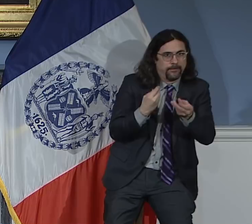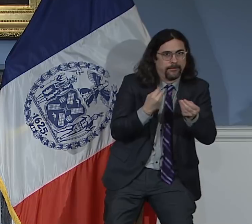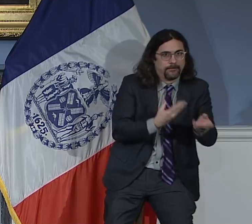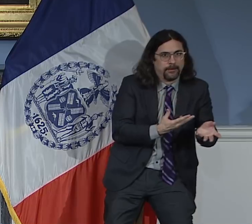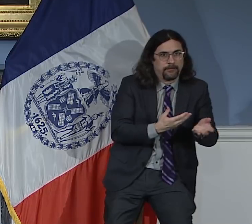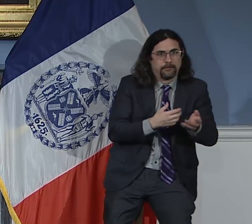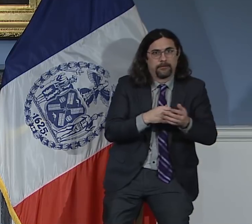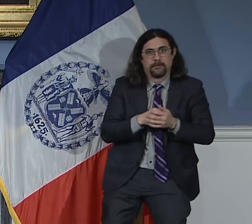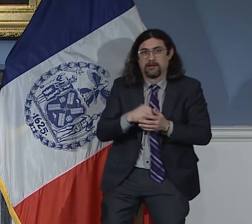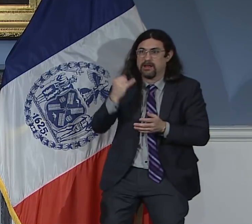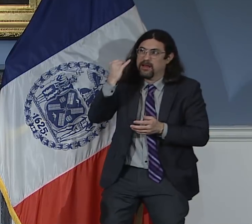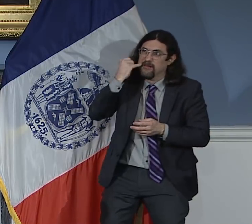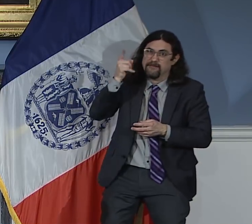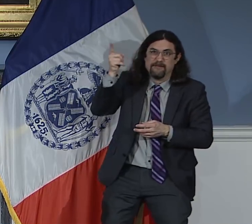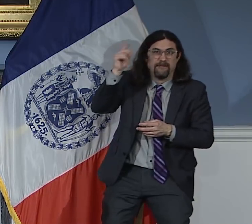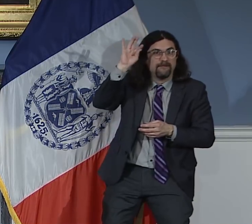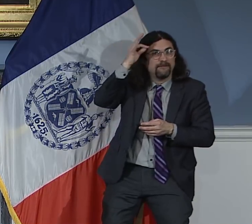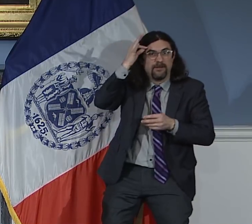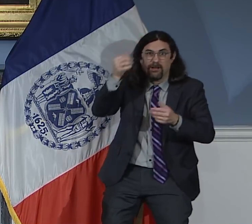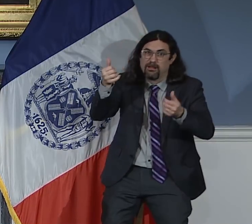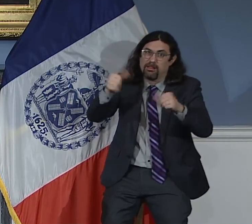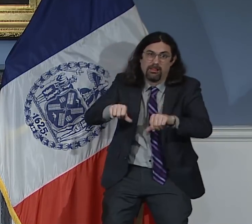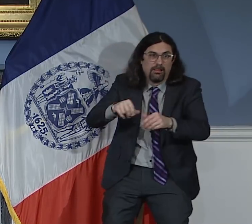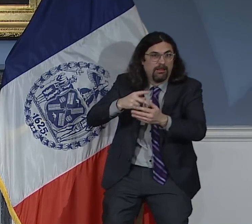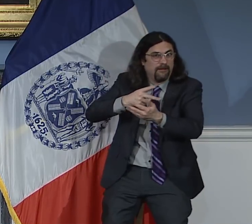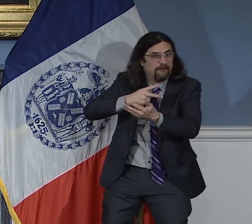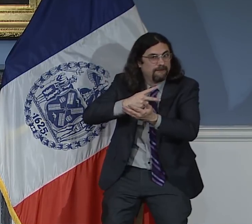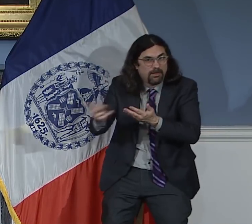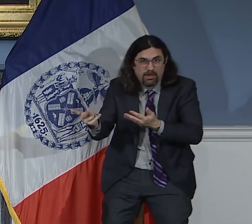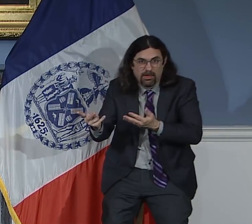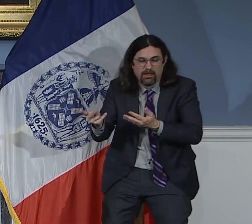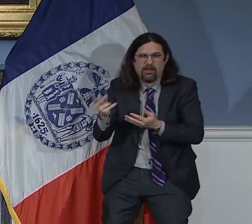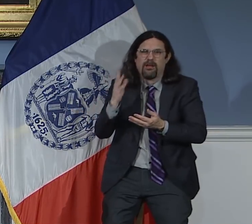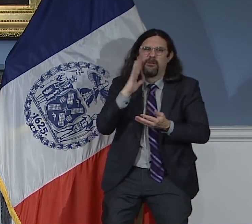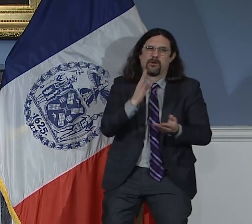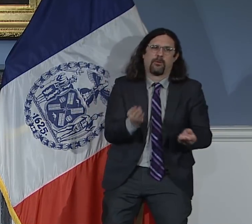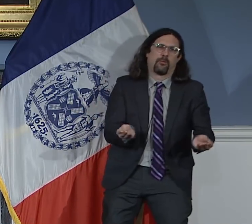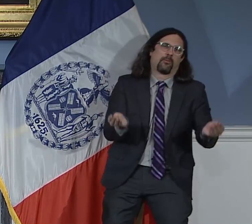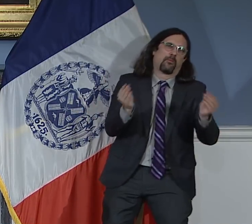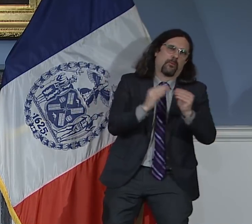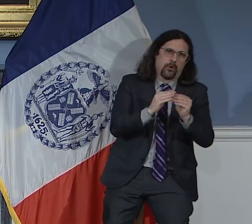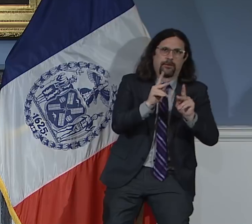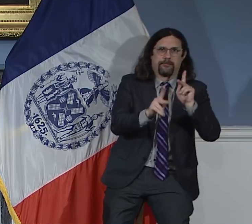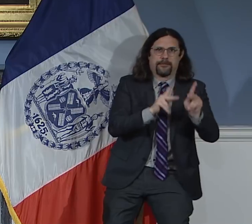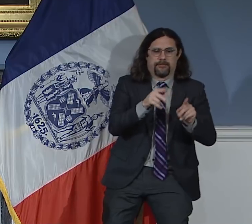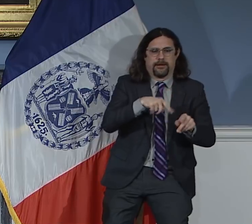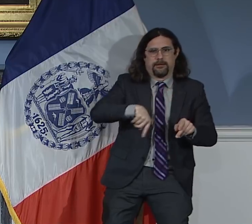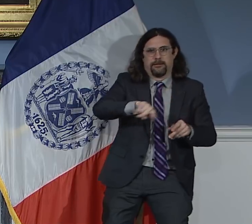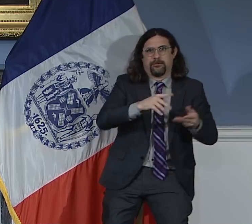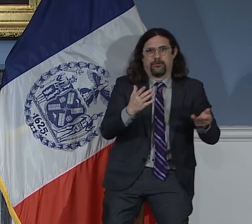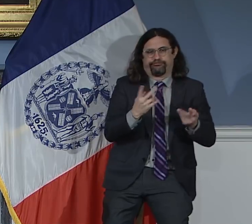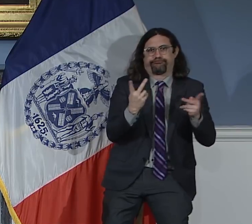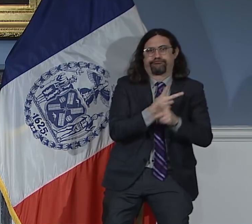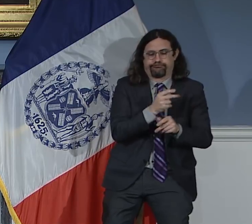LOT MO REPEPOLE WHO GET SICK WHO DIDN'T NE EDTO GET SICK AND PEOPLE WHO WILL DIE WHO DIDN'T